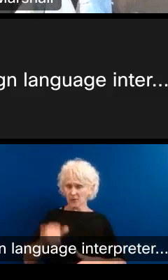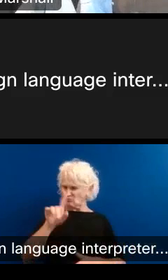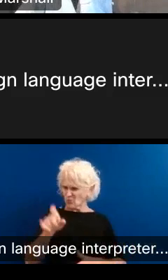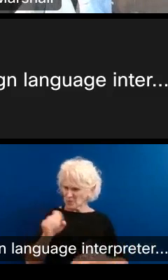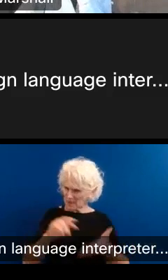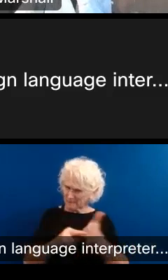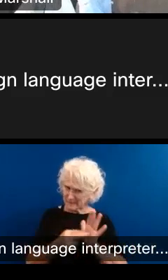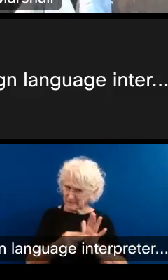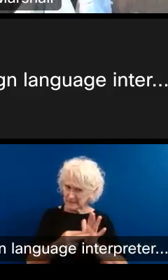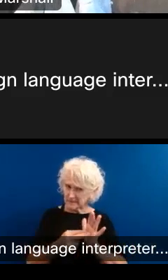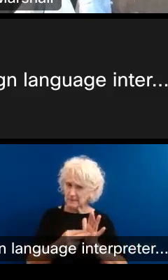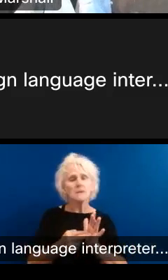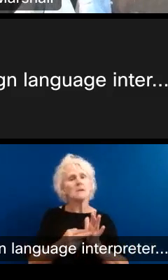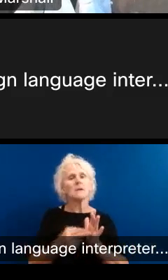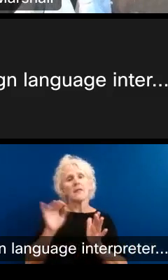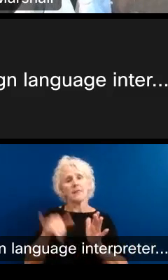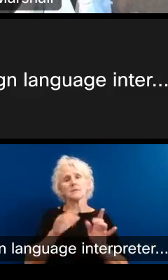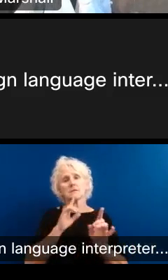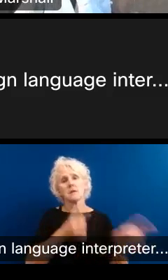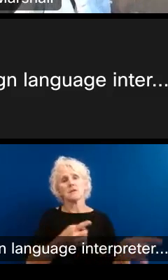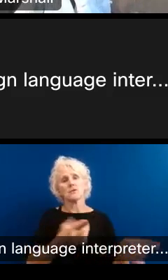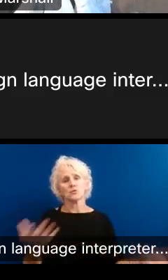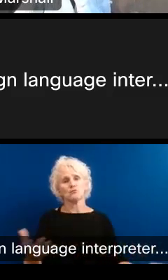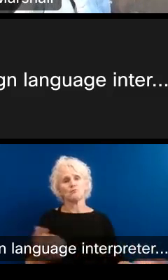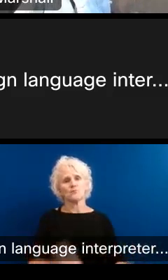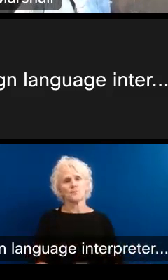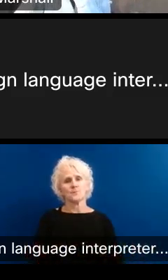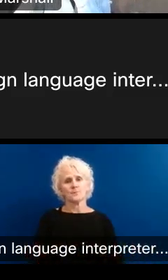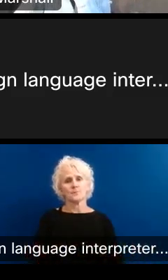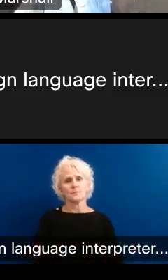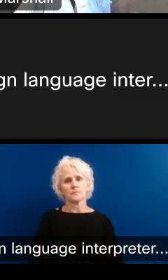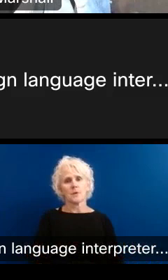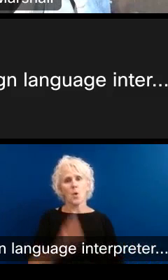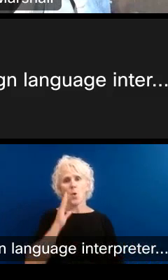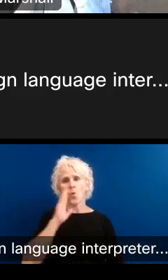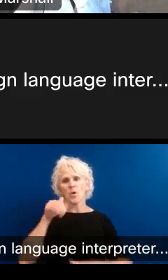that's what the answer is, and we're going to send out it we have that in the Q&A,